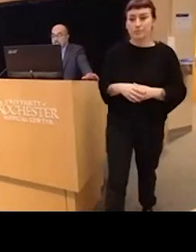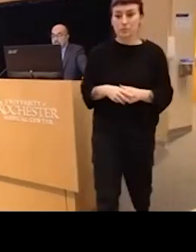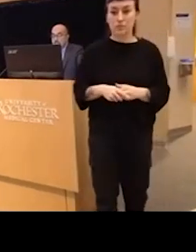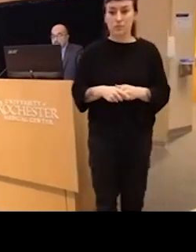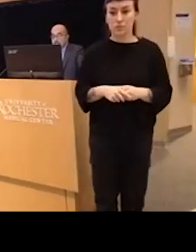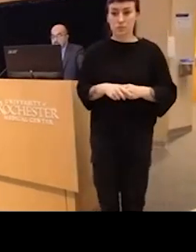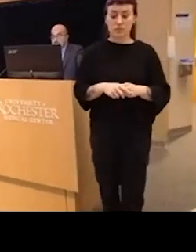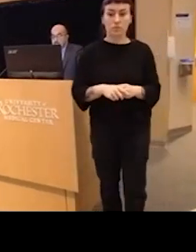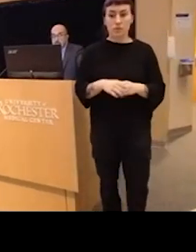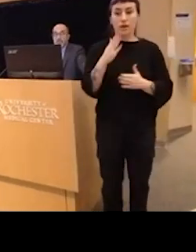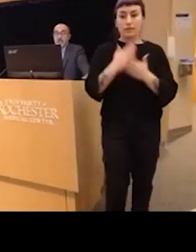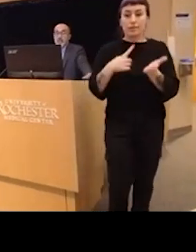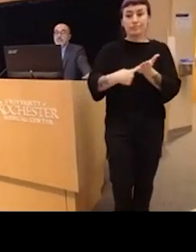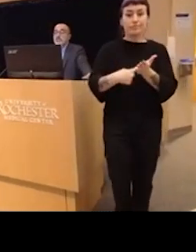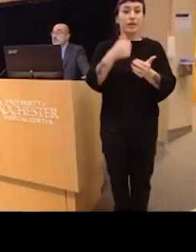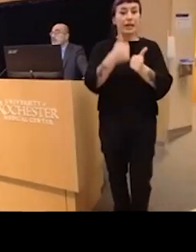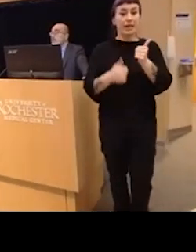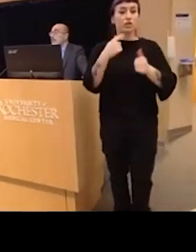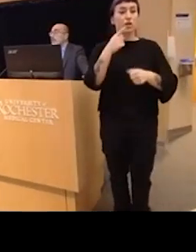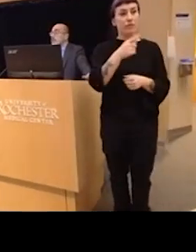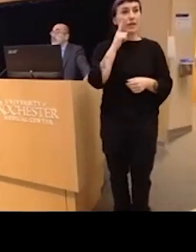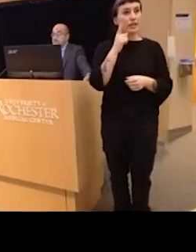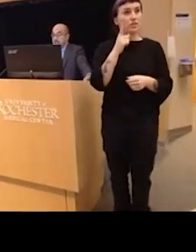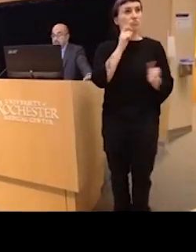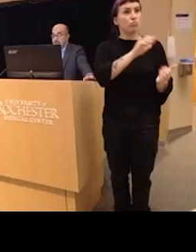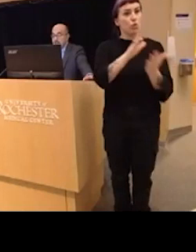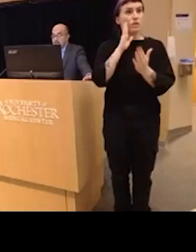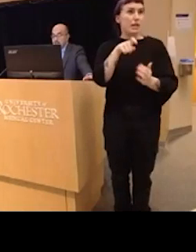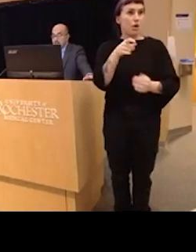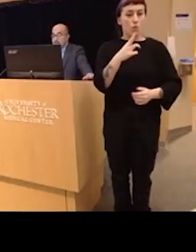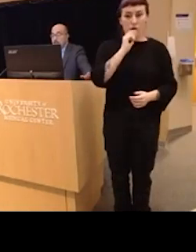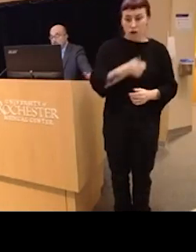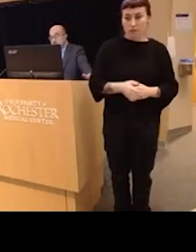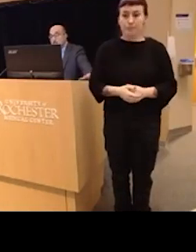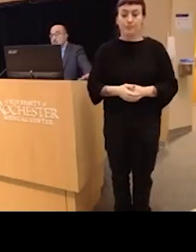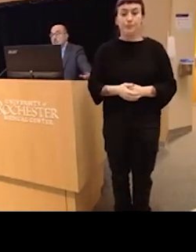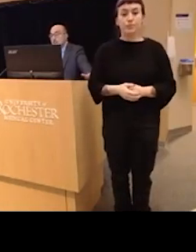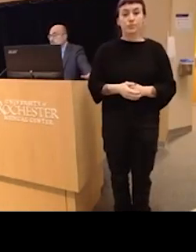whether each of these modalities is needed or not um and we've audited ourselves and we've published